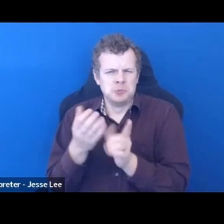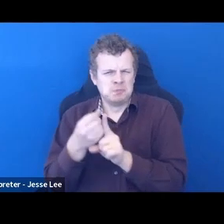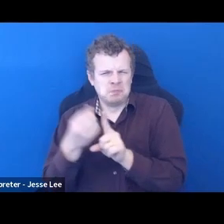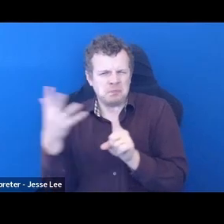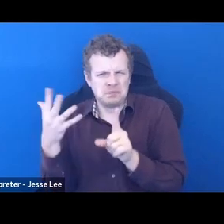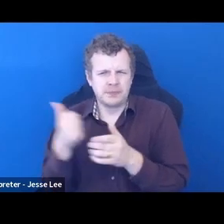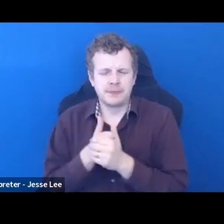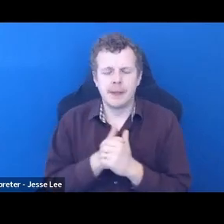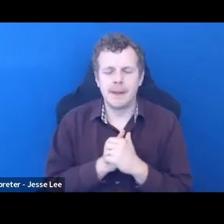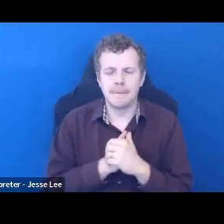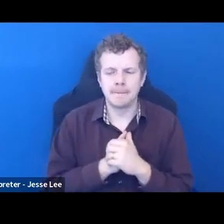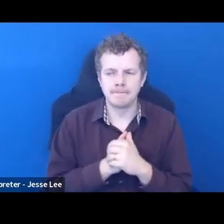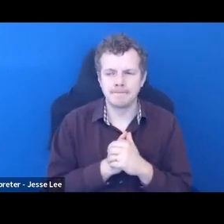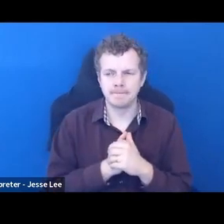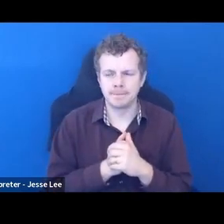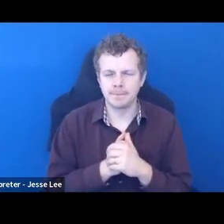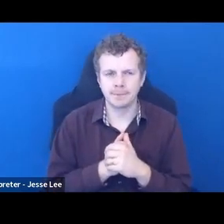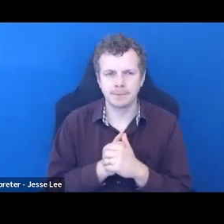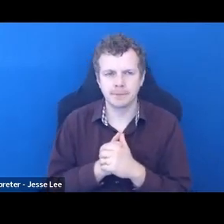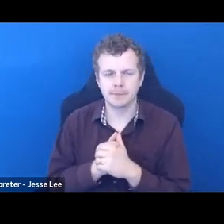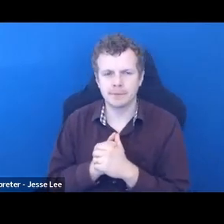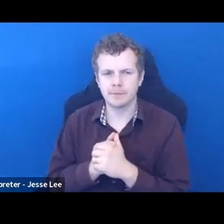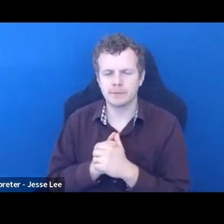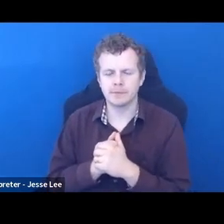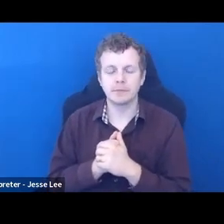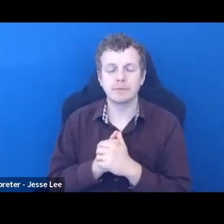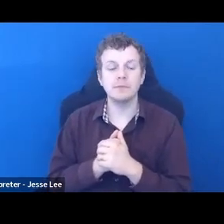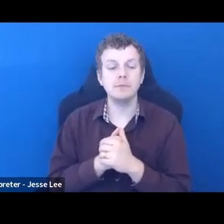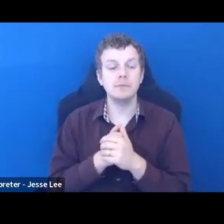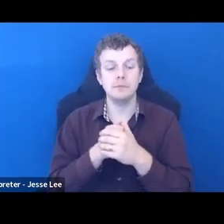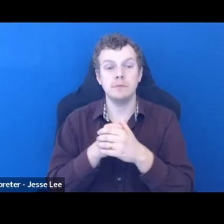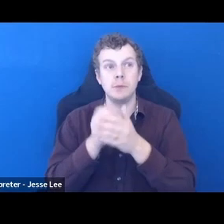Two sub themes were identified under that motivation for decision-making.